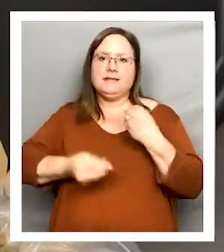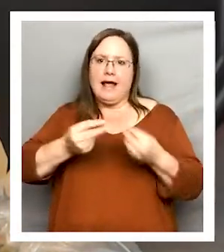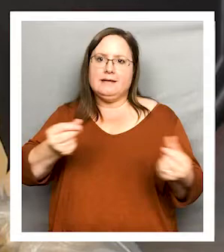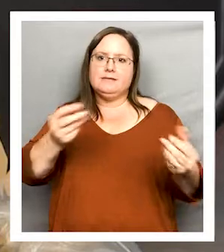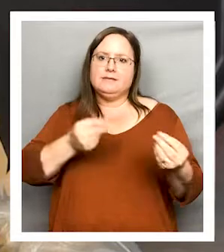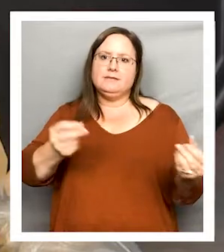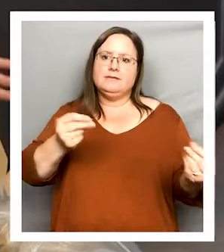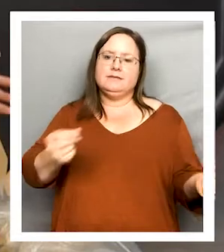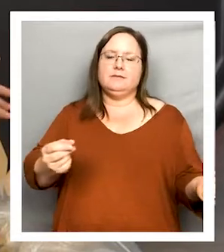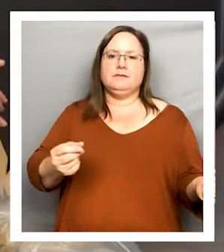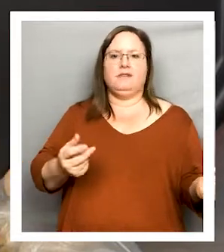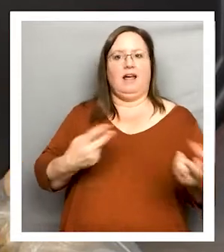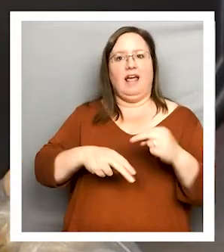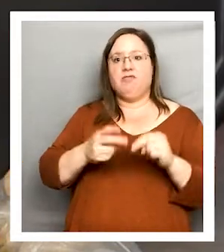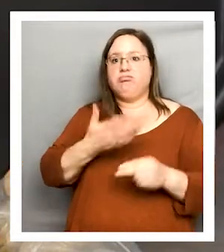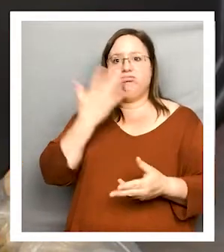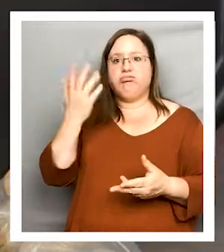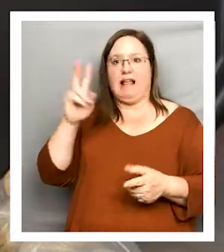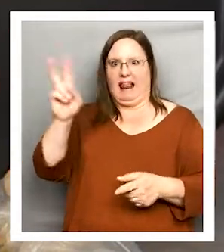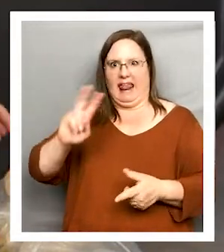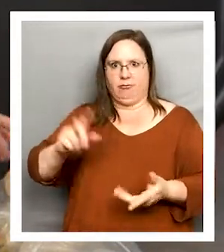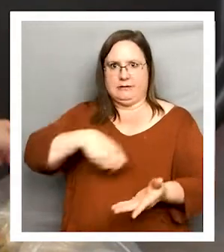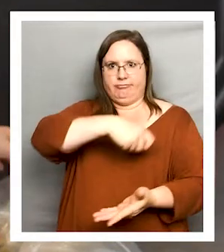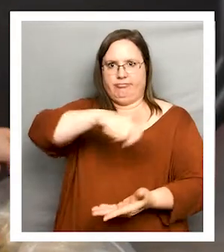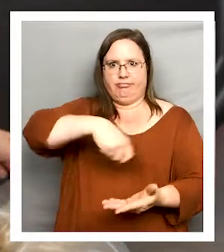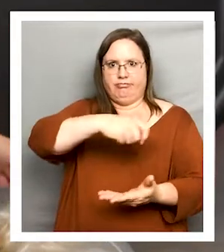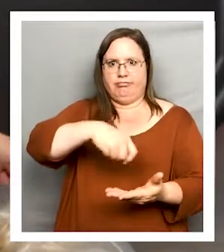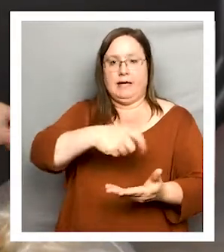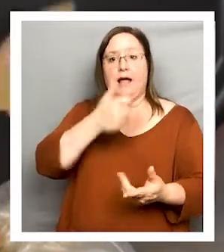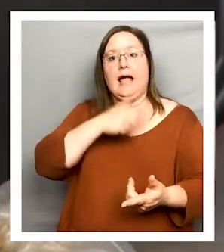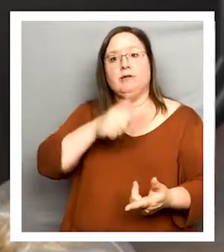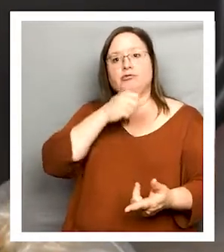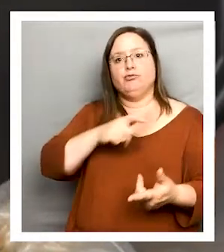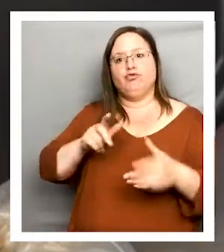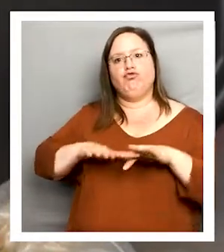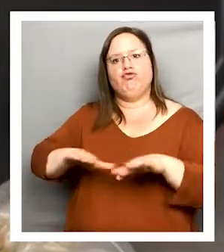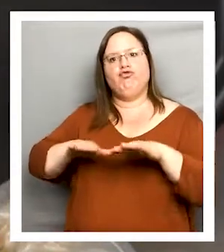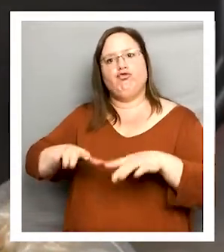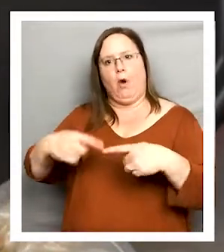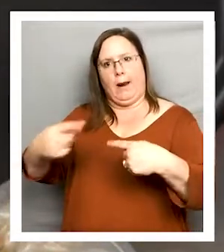thing is a couple of rockets if you have